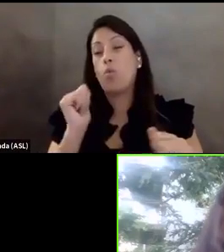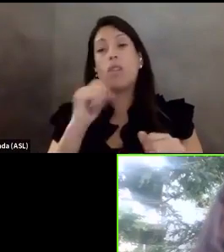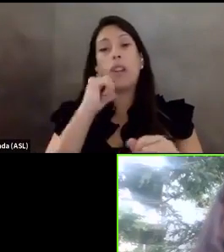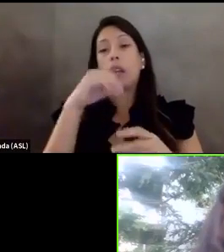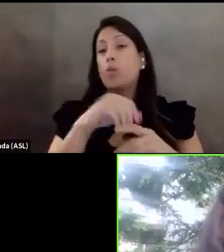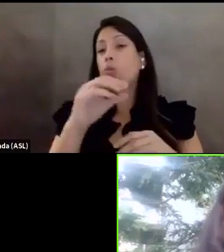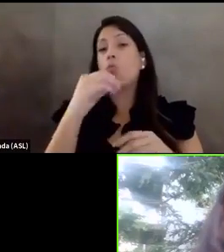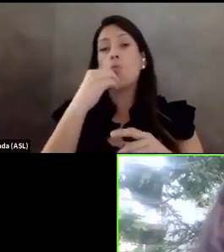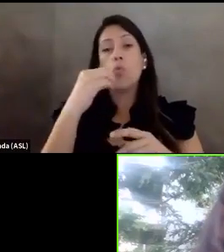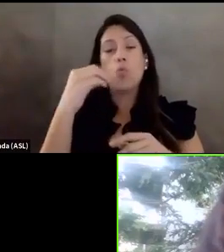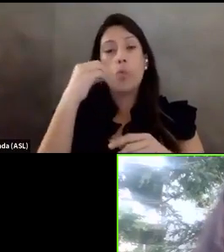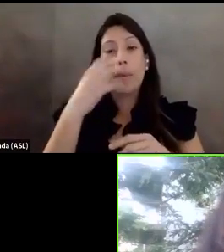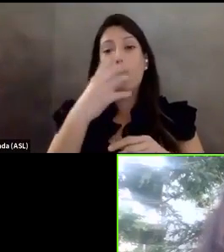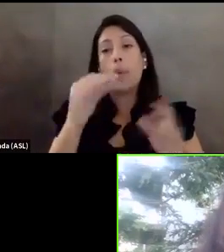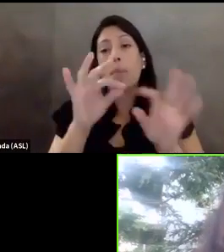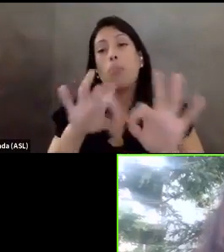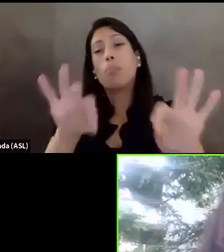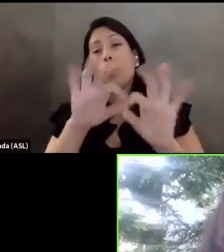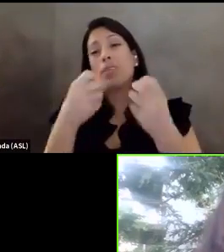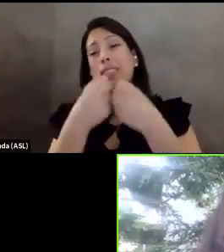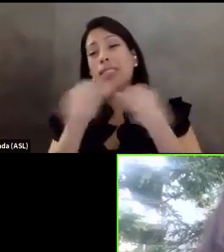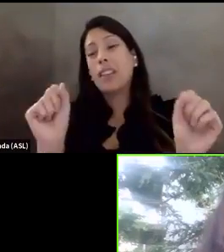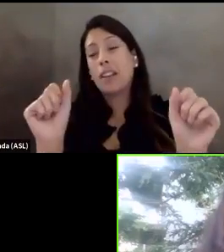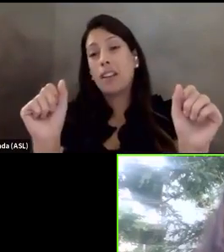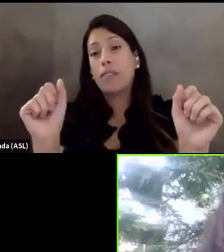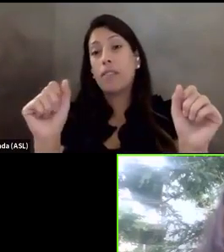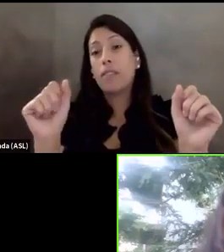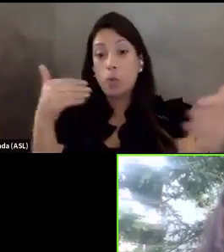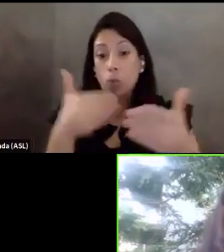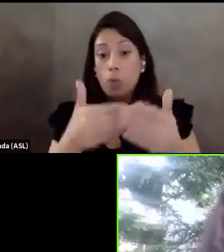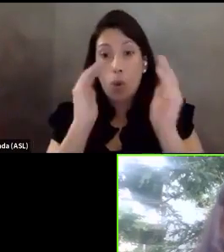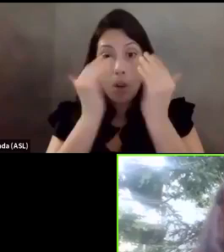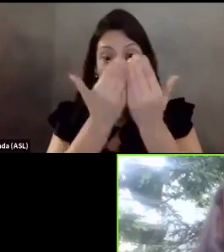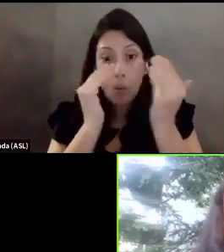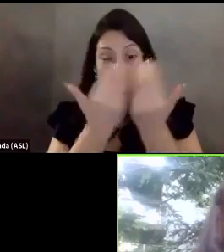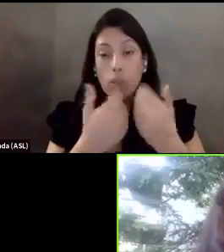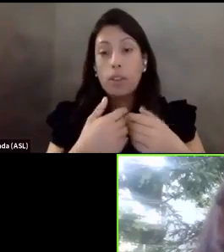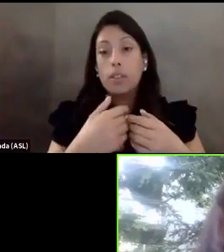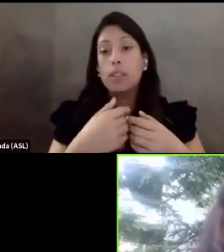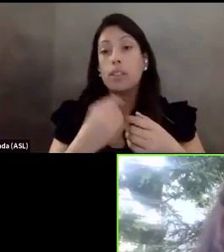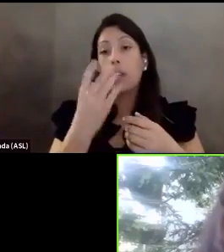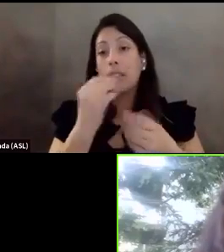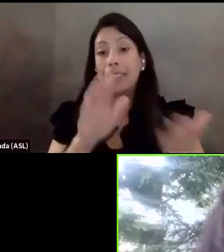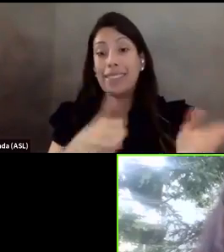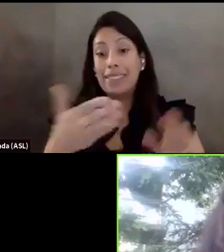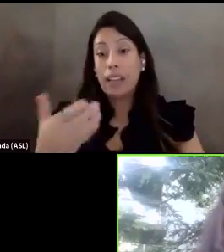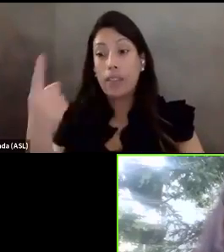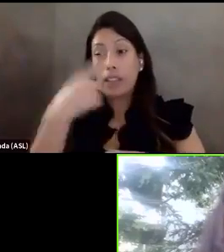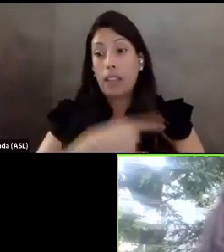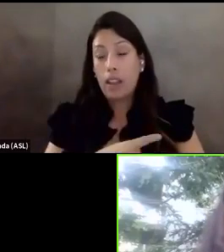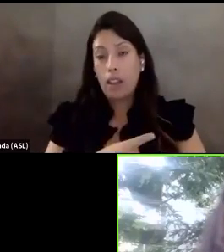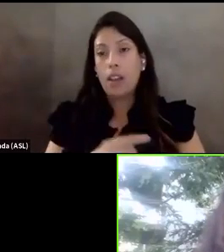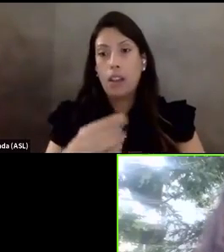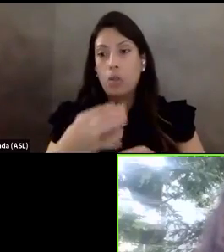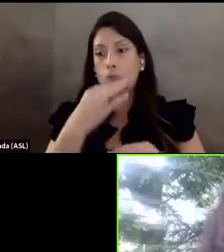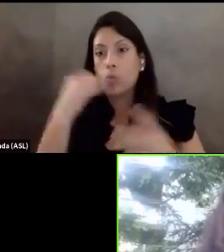And let's be safe with Halloween and the day of the dead celebration coming up. Let's be very safe in the ways that I've